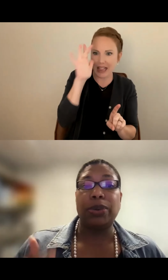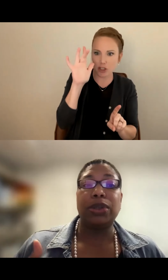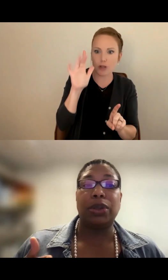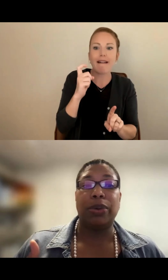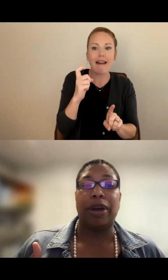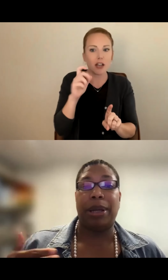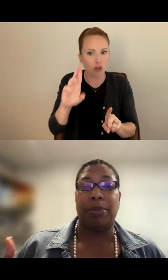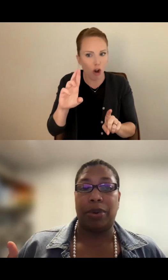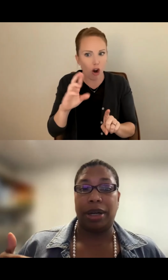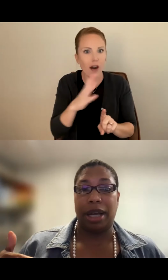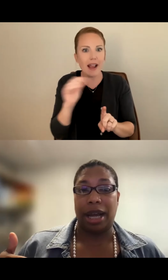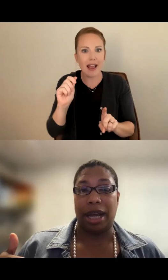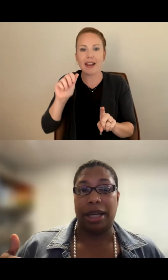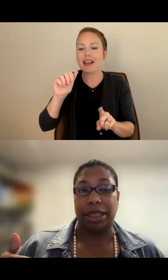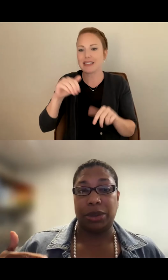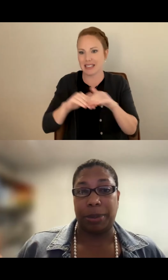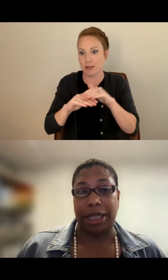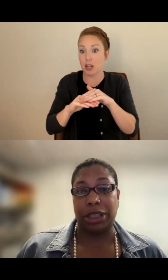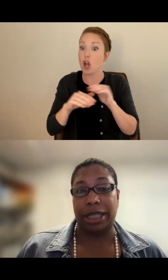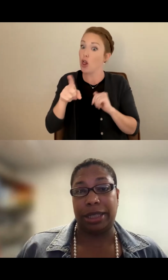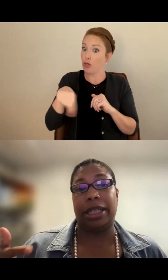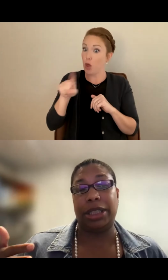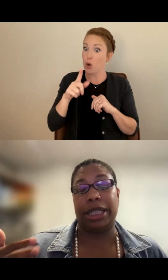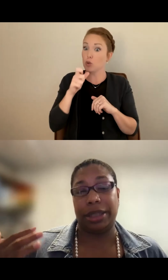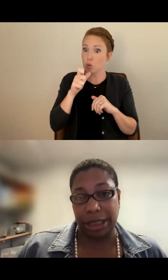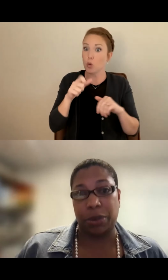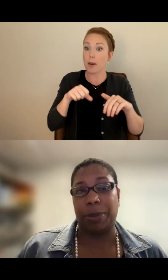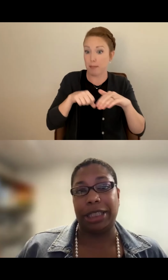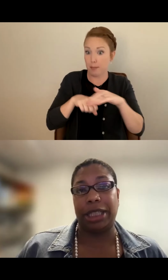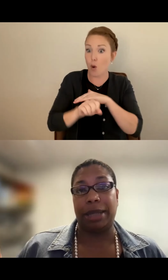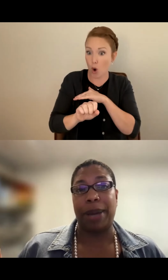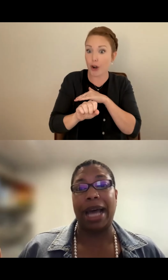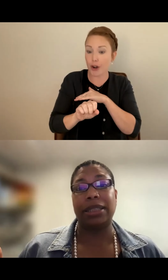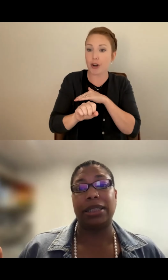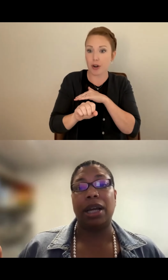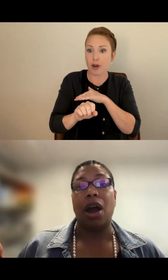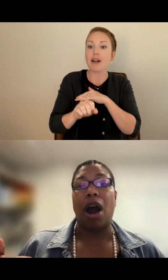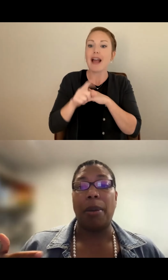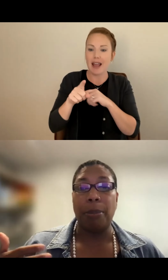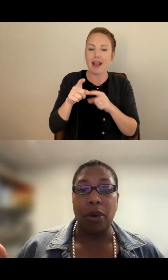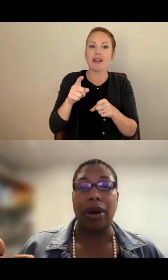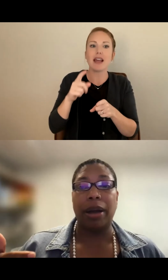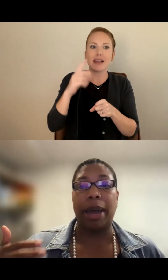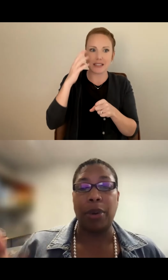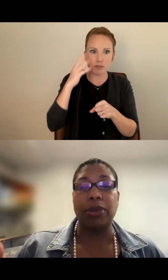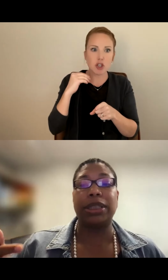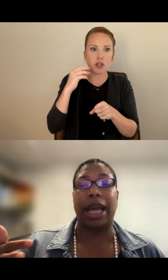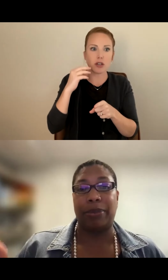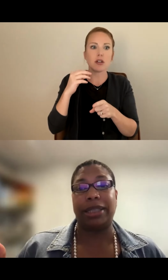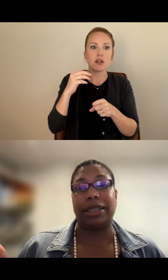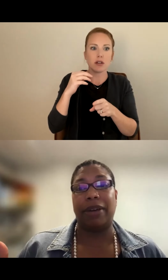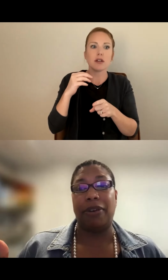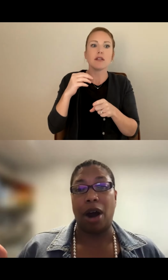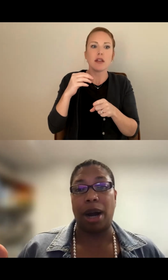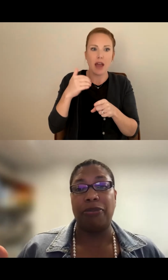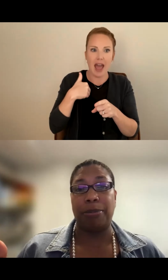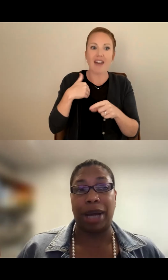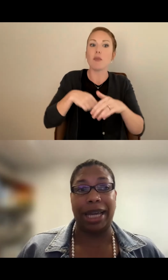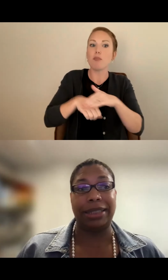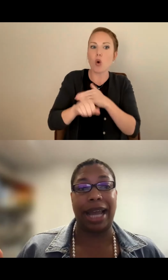Those who have been born to discrimination in the past are most at risk of harm from bias